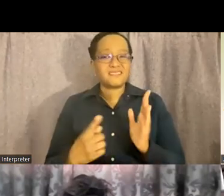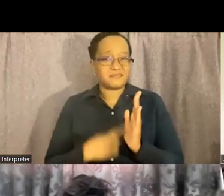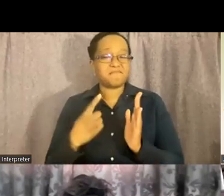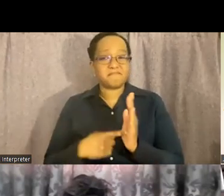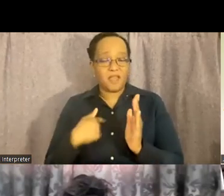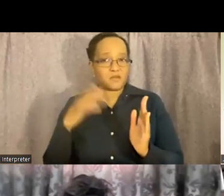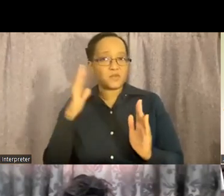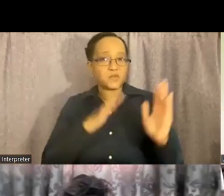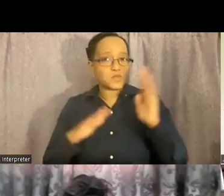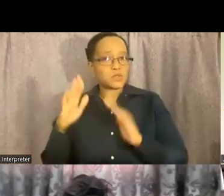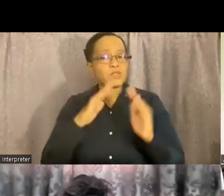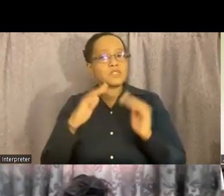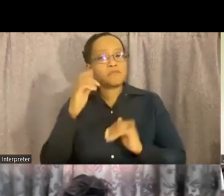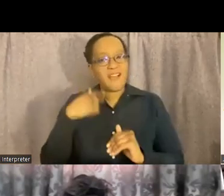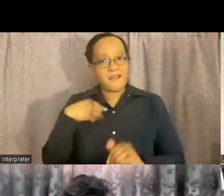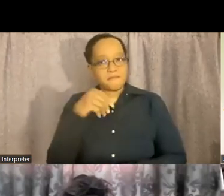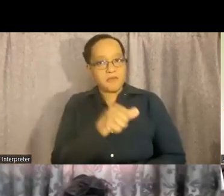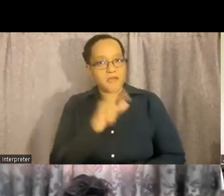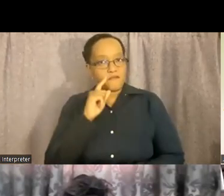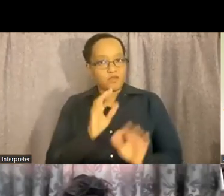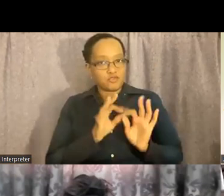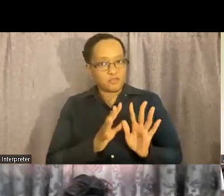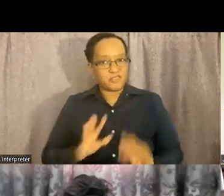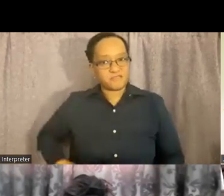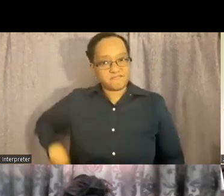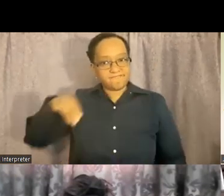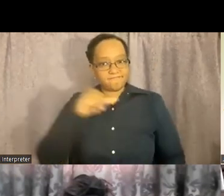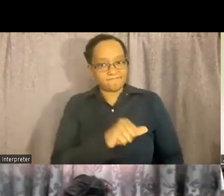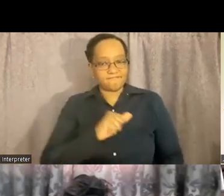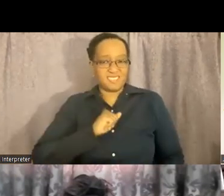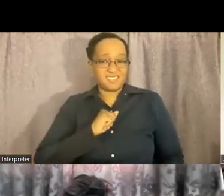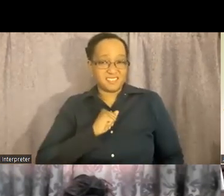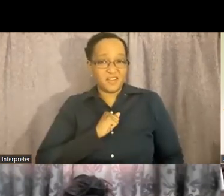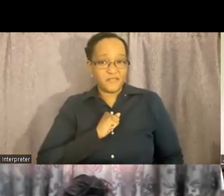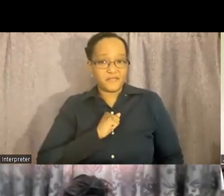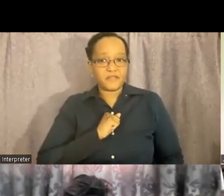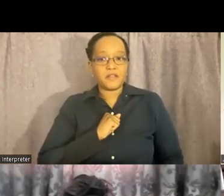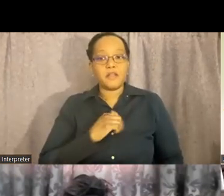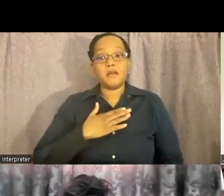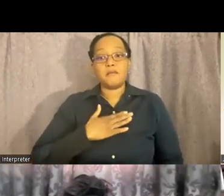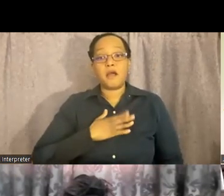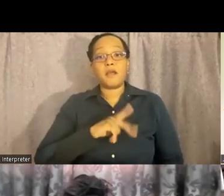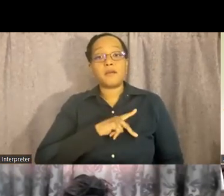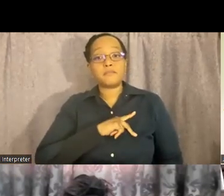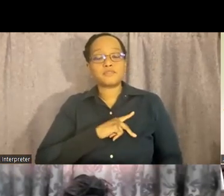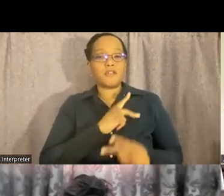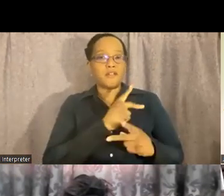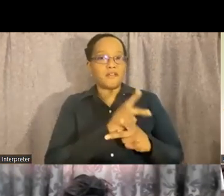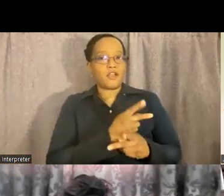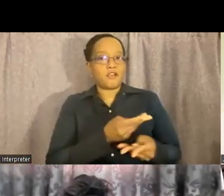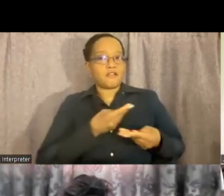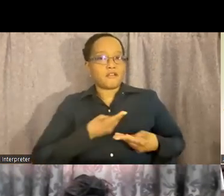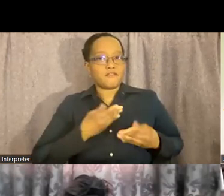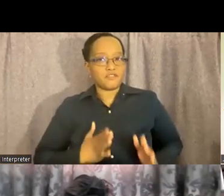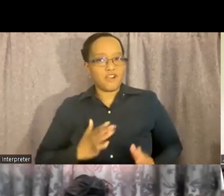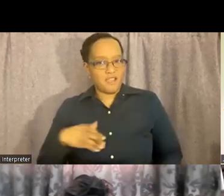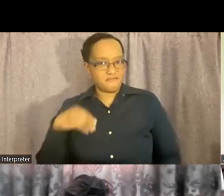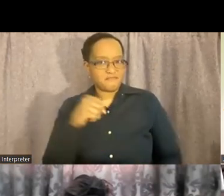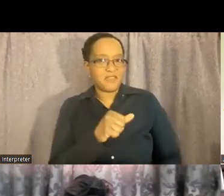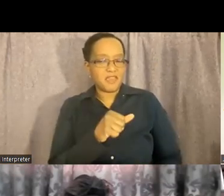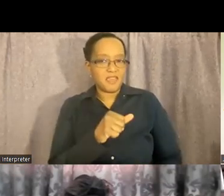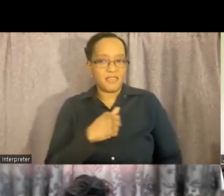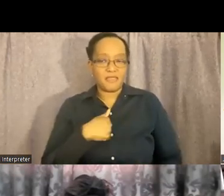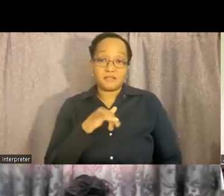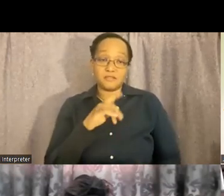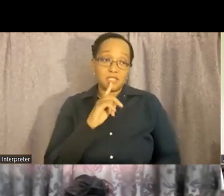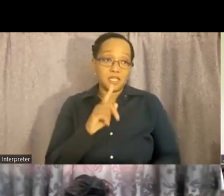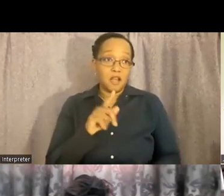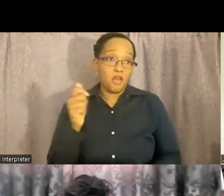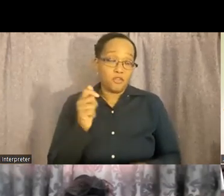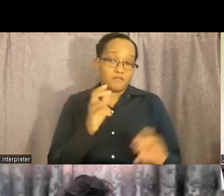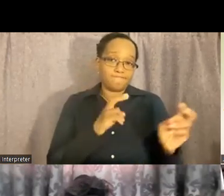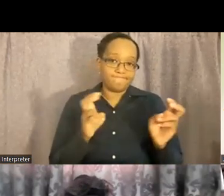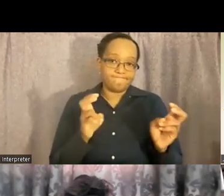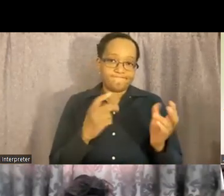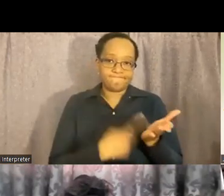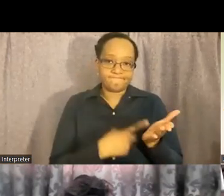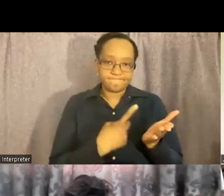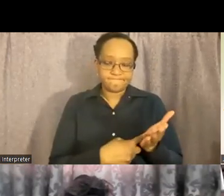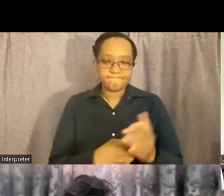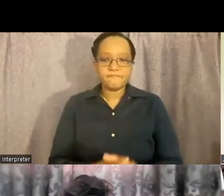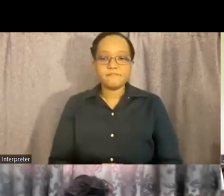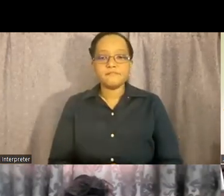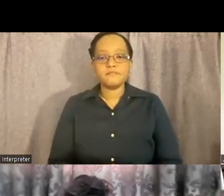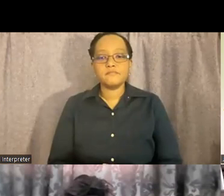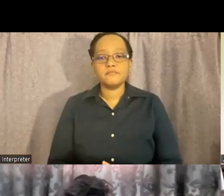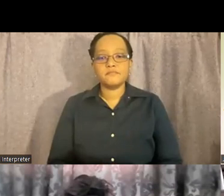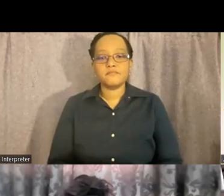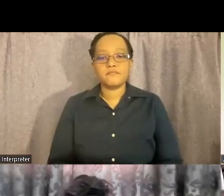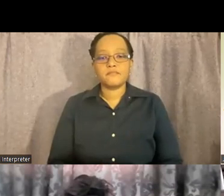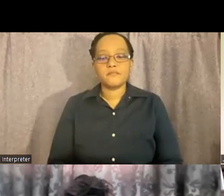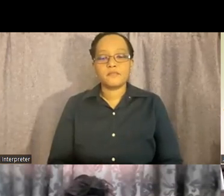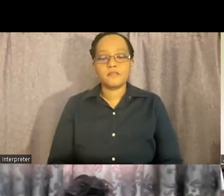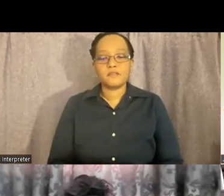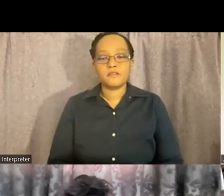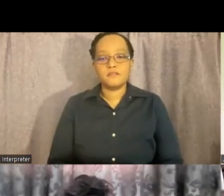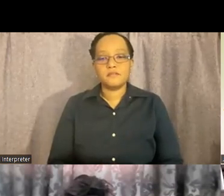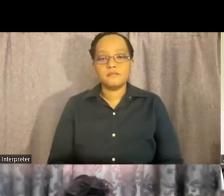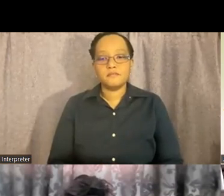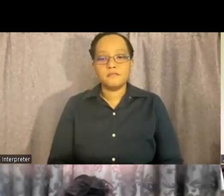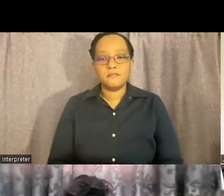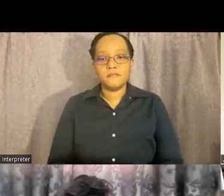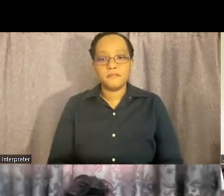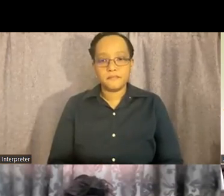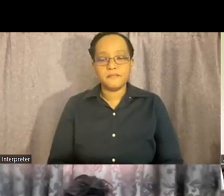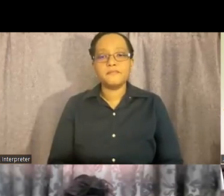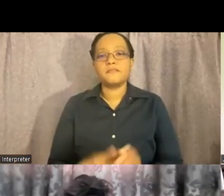I pay for my interpreters out of my own pocket . Sometimes, I have difficulties sleeping